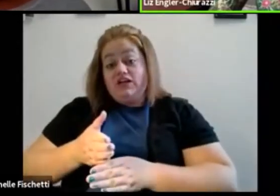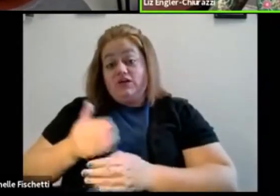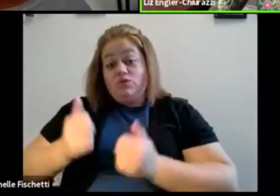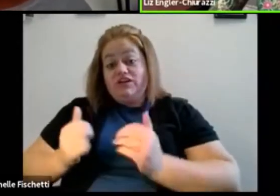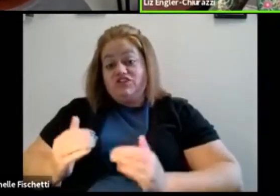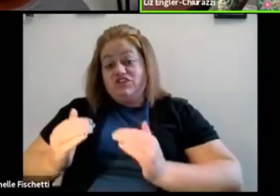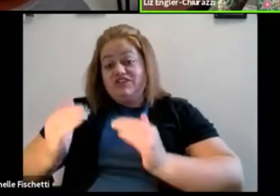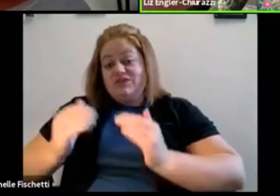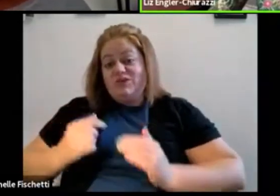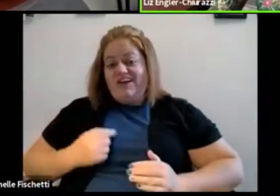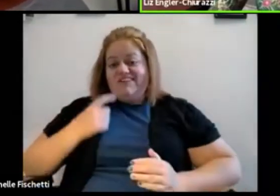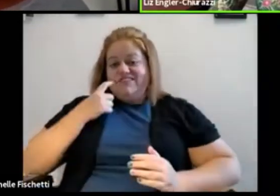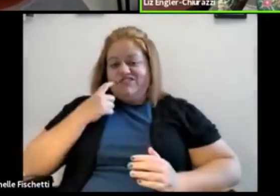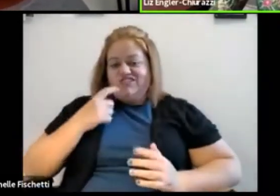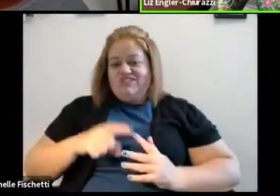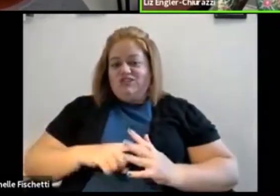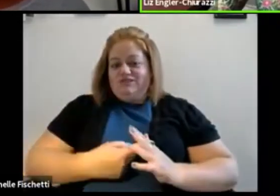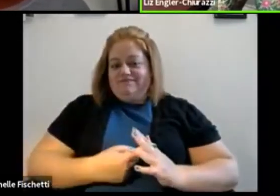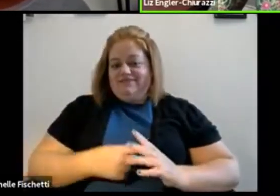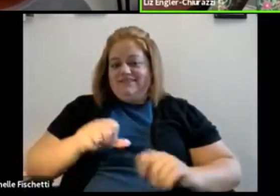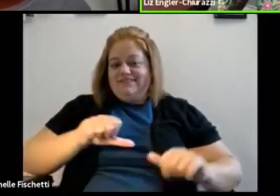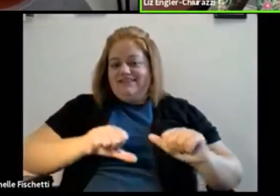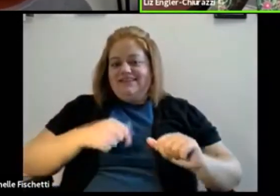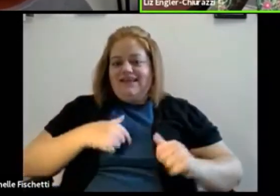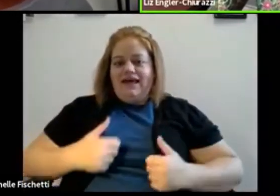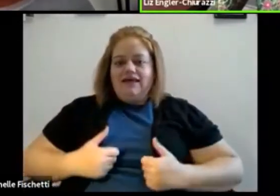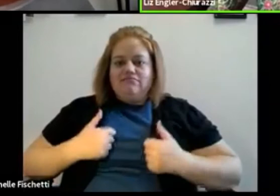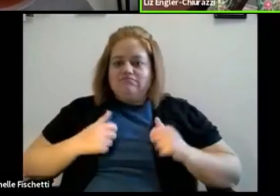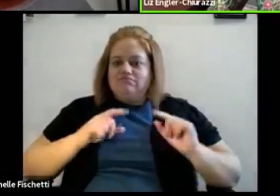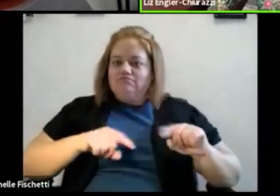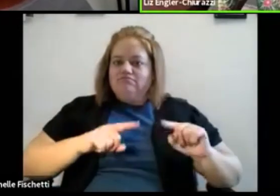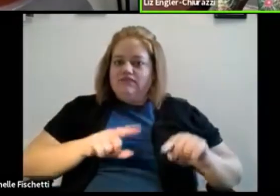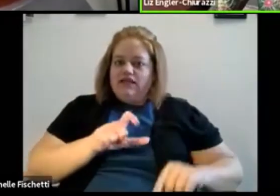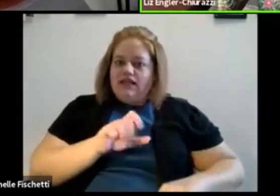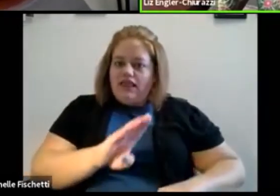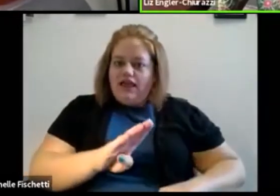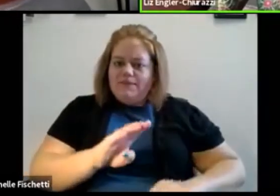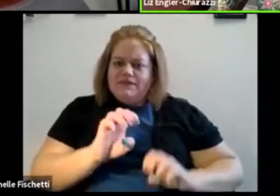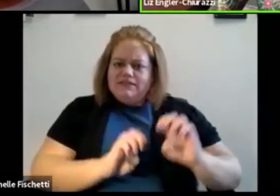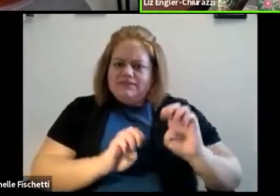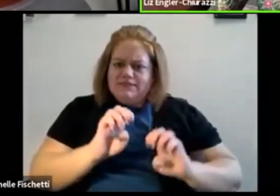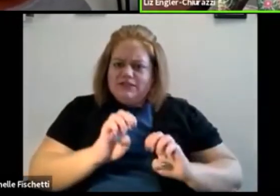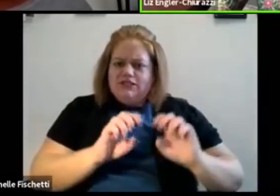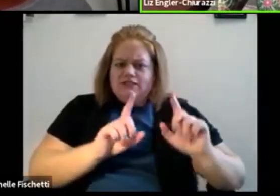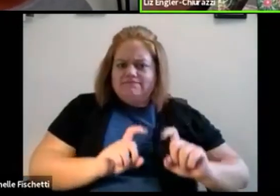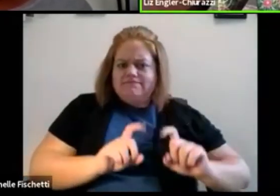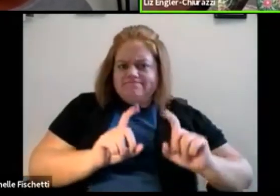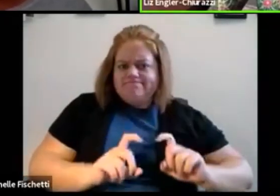out, I pretty much lived in the lab. I was doing experiments, I was looking at brain